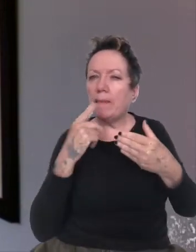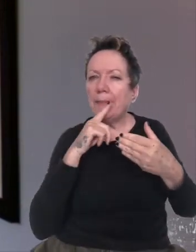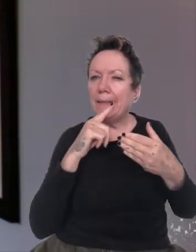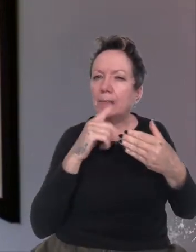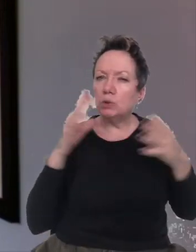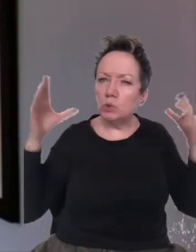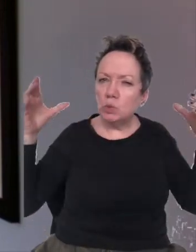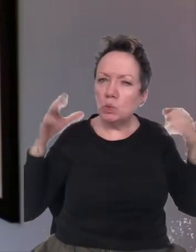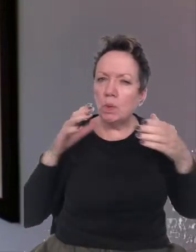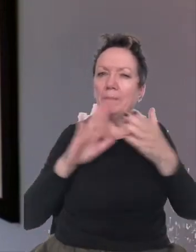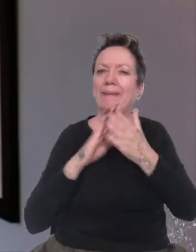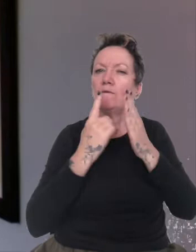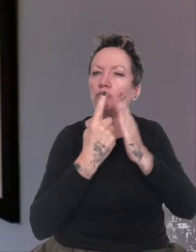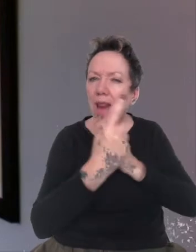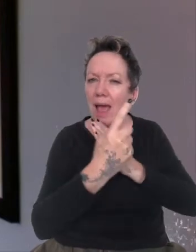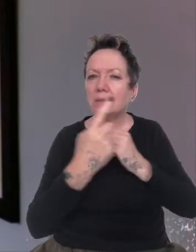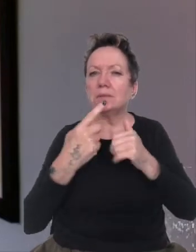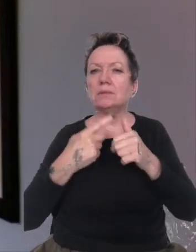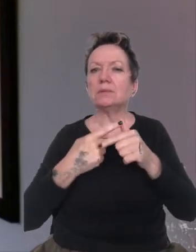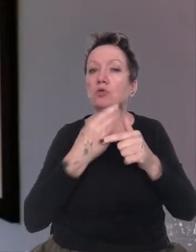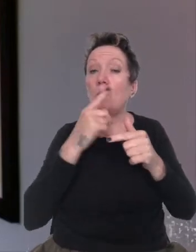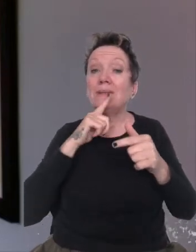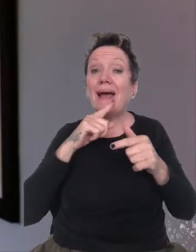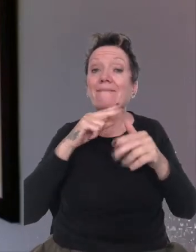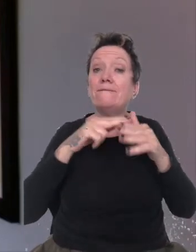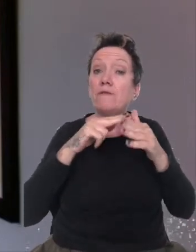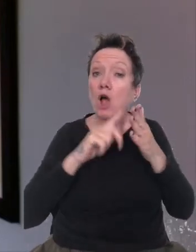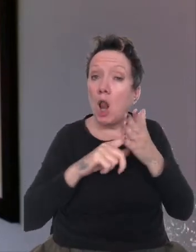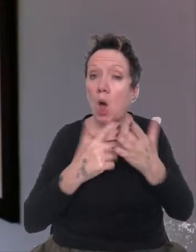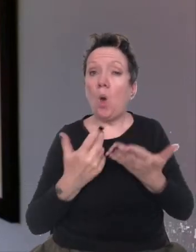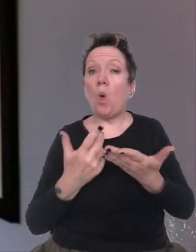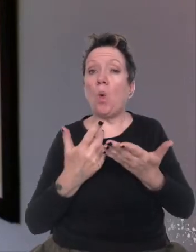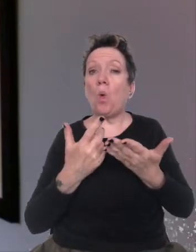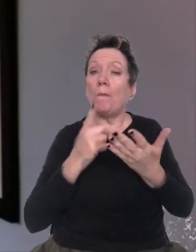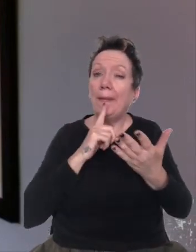So a freelancers, furloughed, staff, makers, and doers, the kinds of